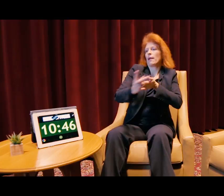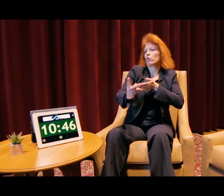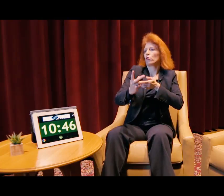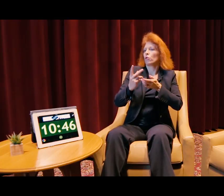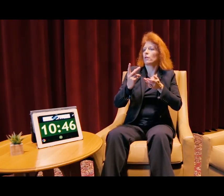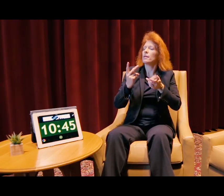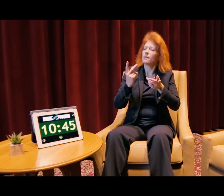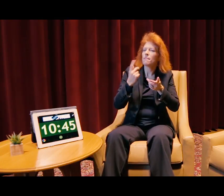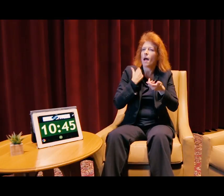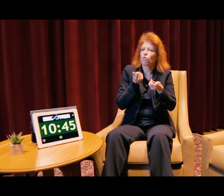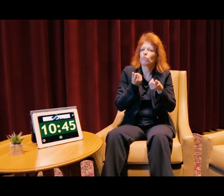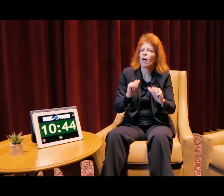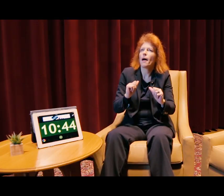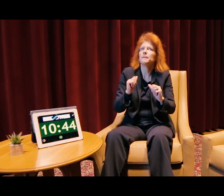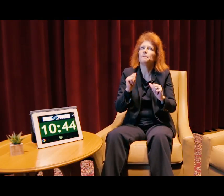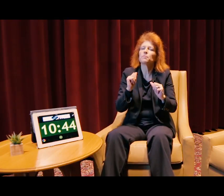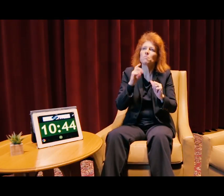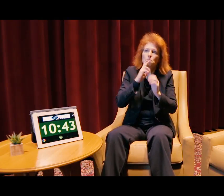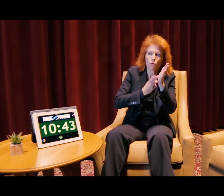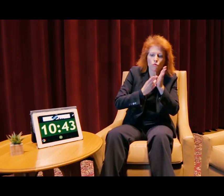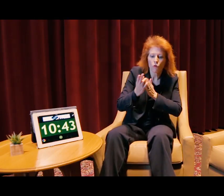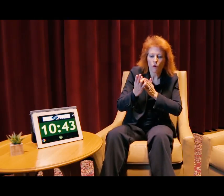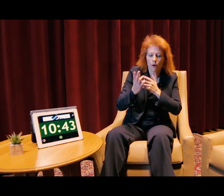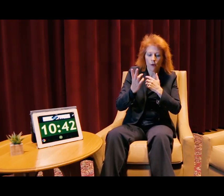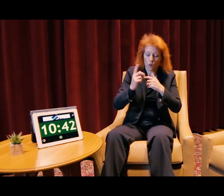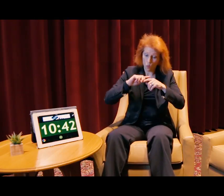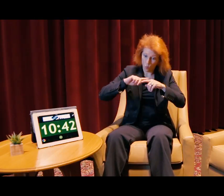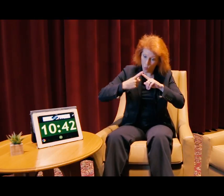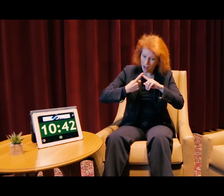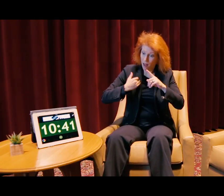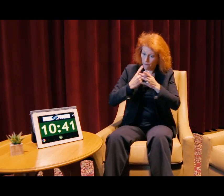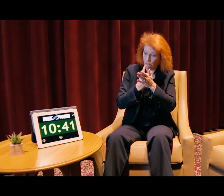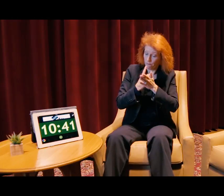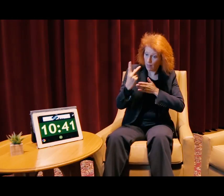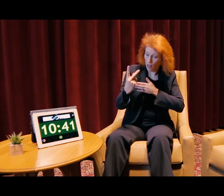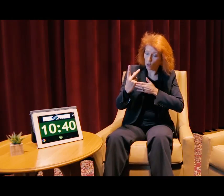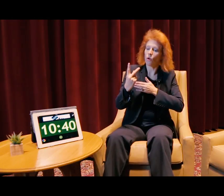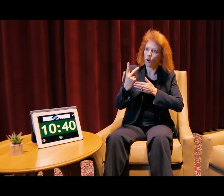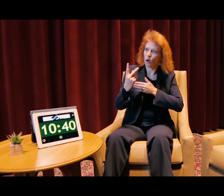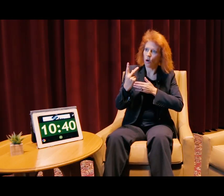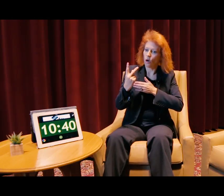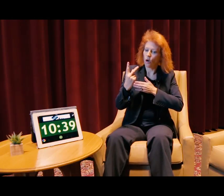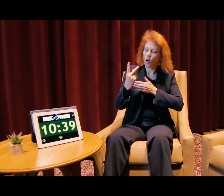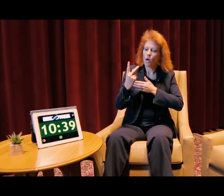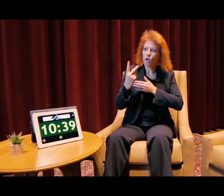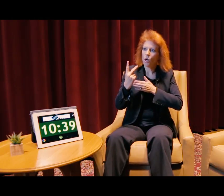I always try to make sure that when I have a failure, I find the seed and put the seed in the ground